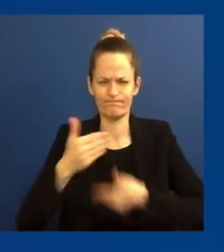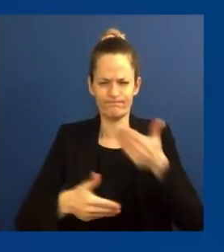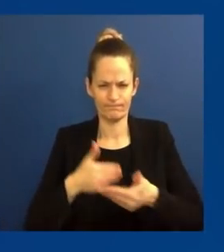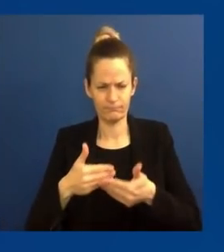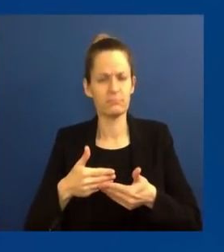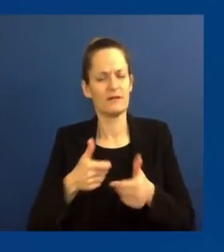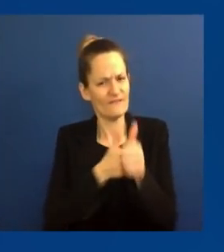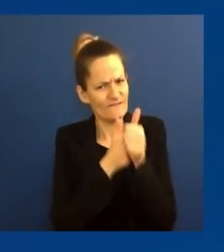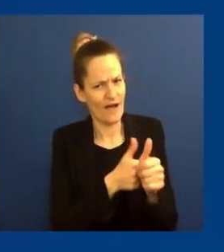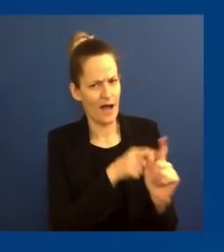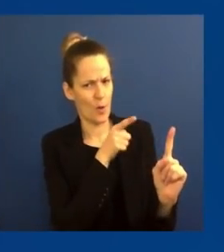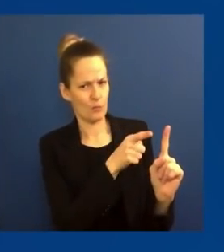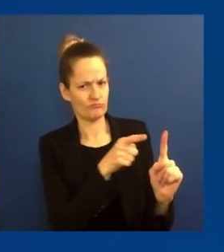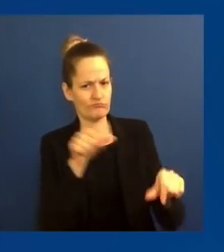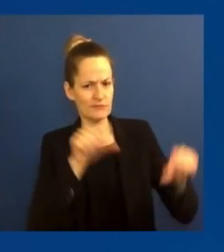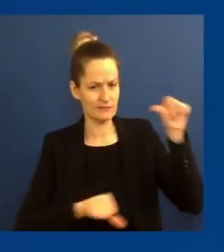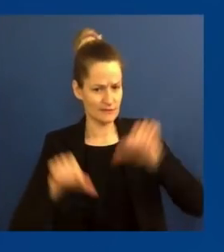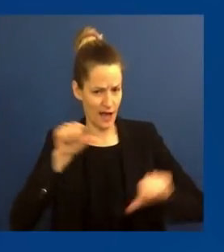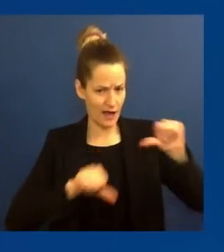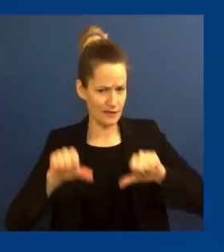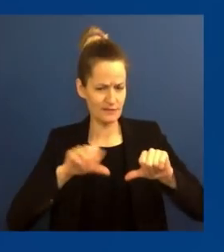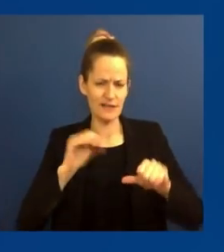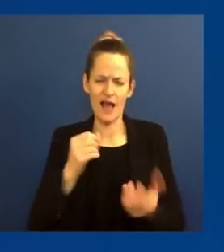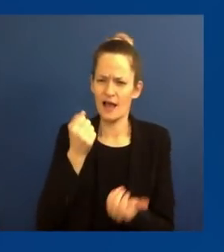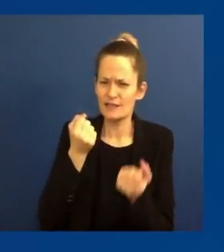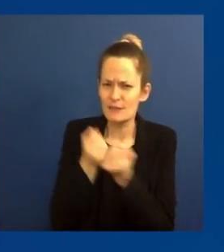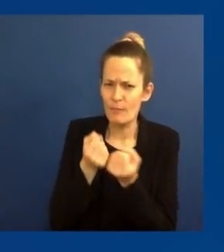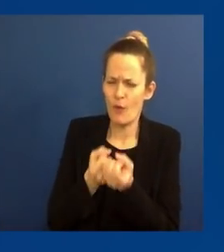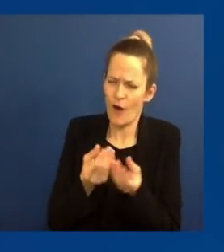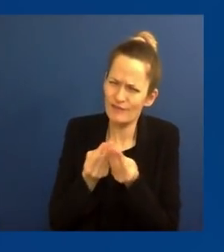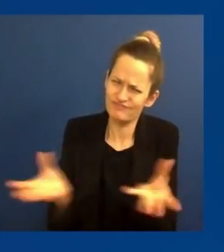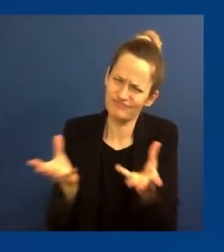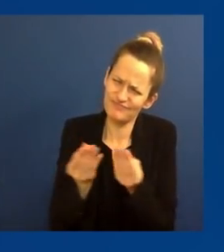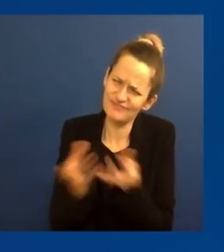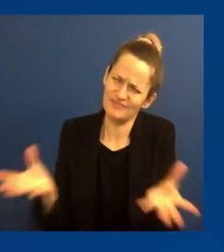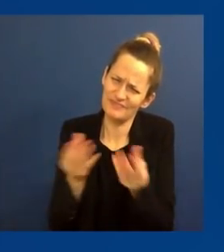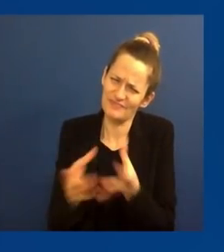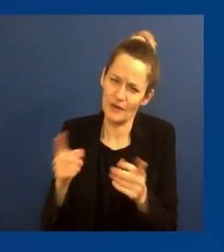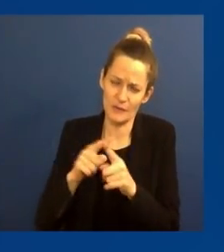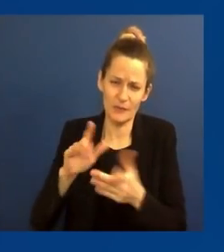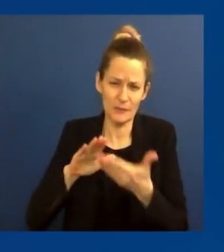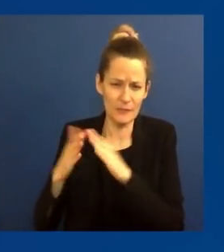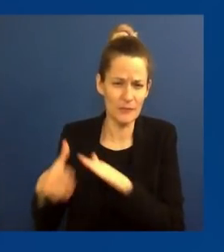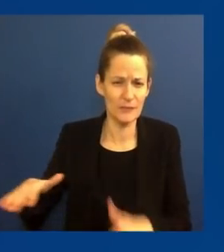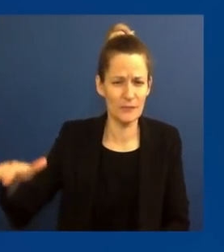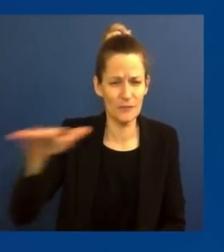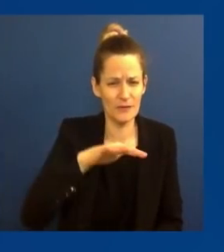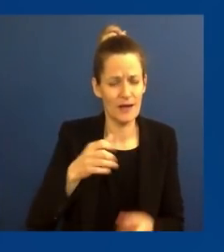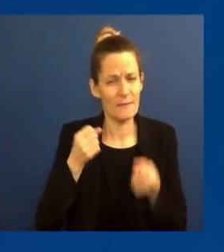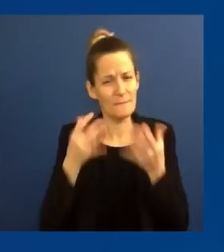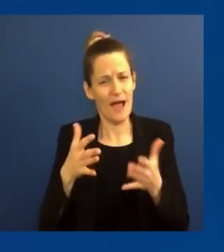and because so many Americans have done the right thing and taken the steps to protect themselves, their families, and their communities.